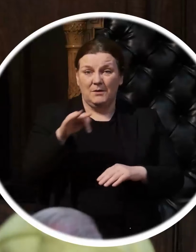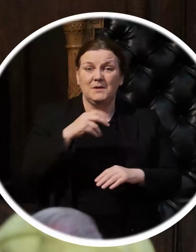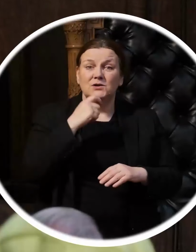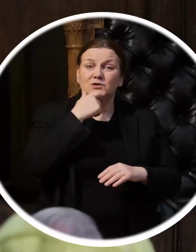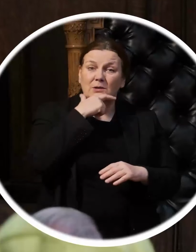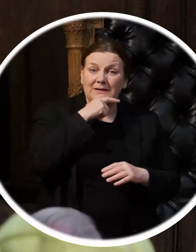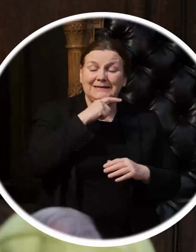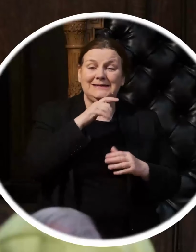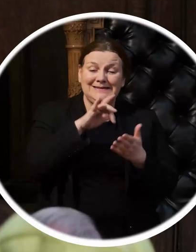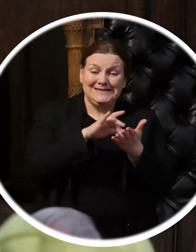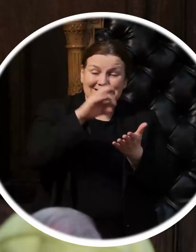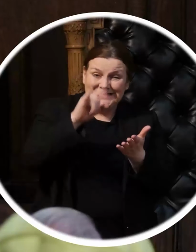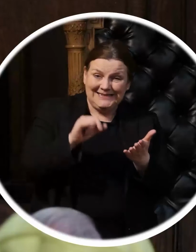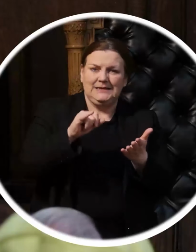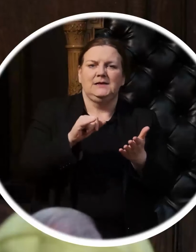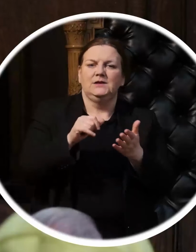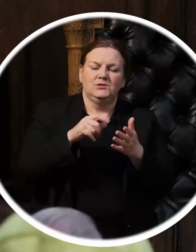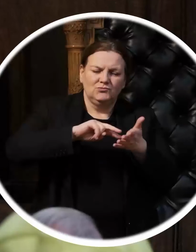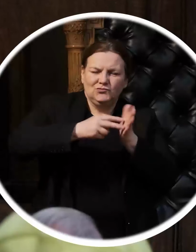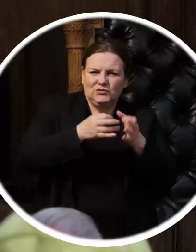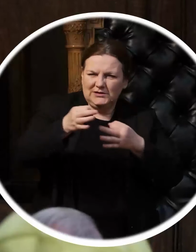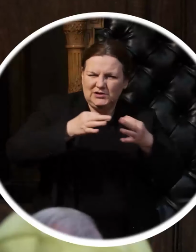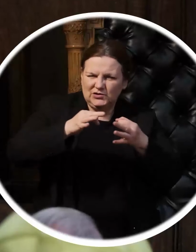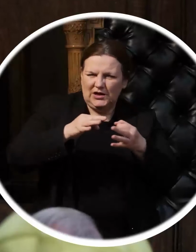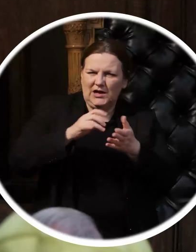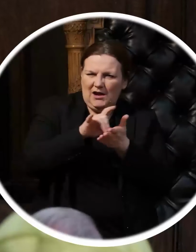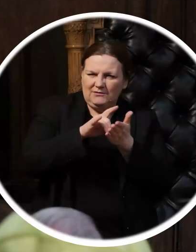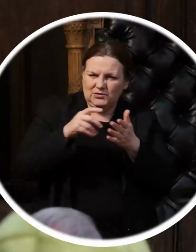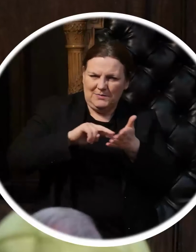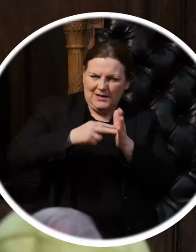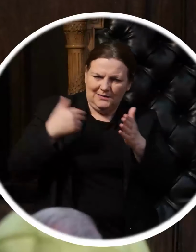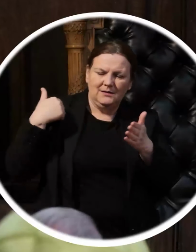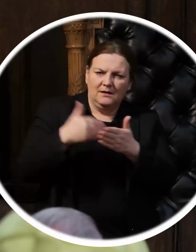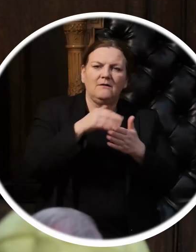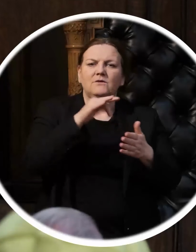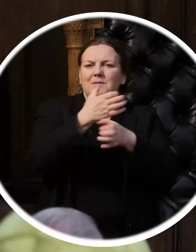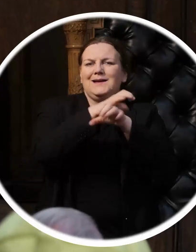Plan and is made possible through grant funding from the Heritage Council's County Heritage Plan Grant Scheme.